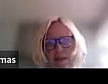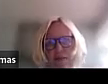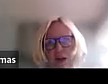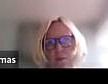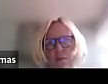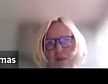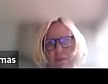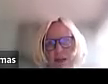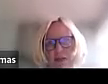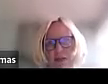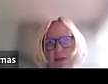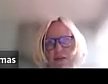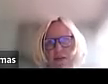homeless patients.